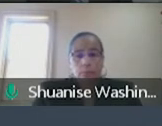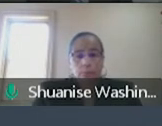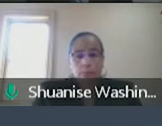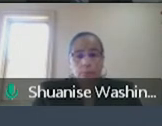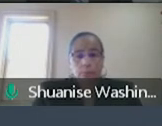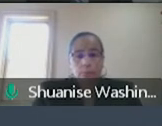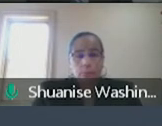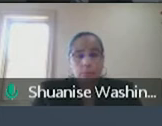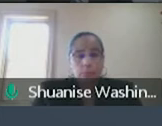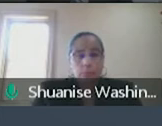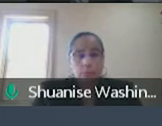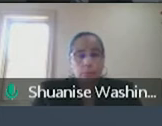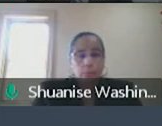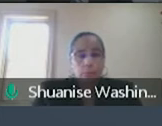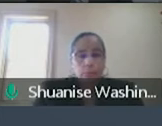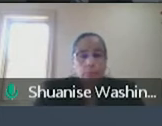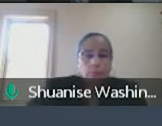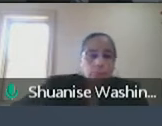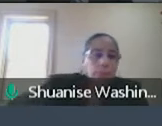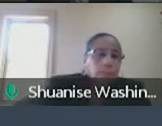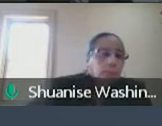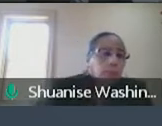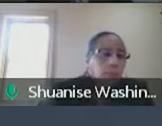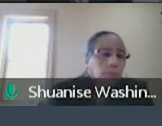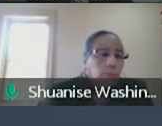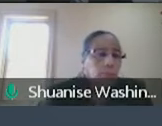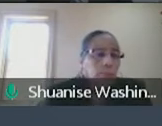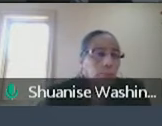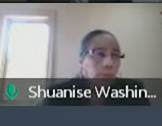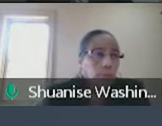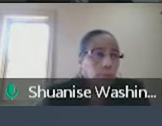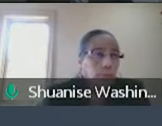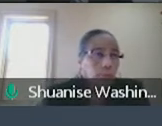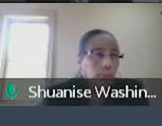there's a variation request, but you want to go ahead? Yes. Yeah.